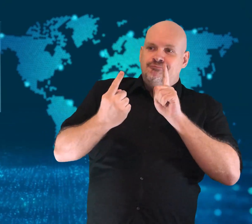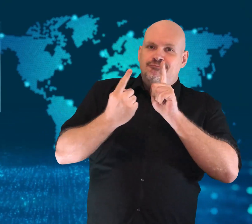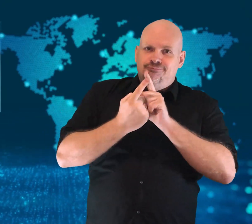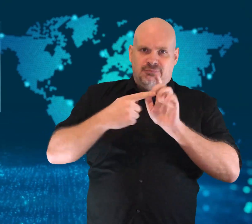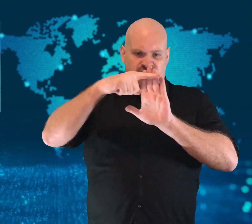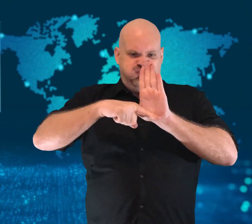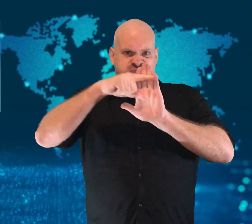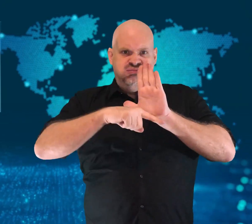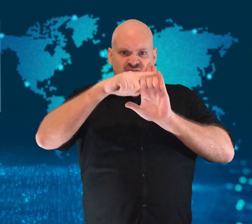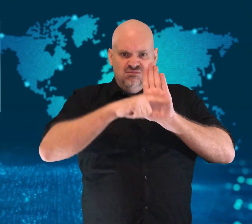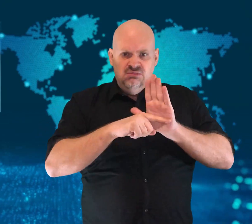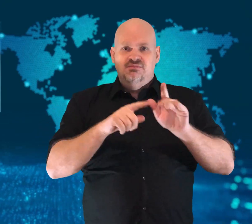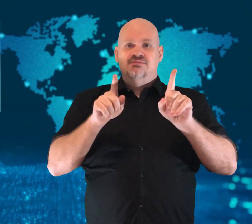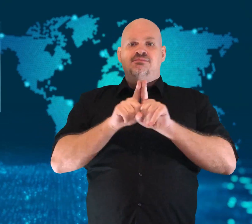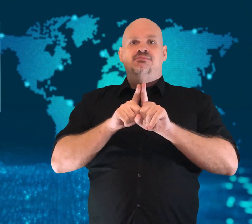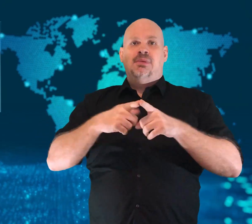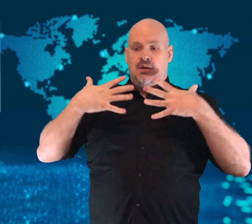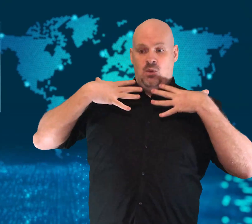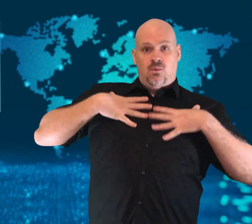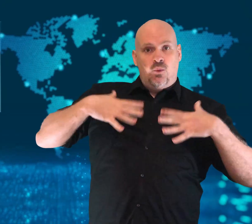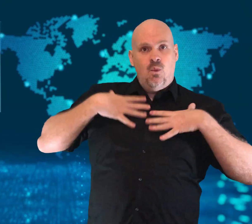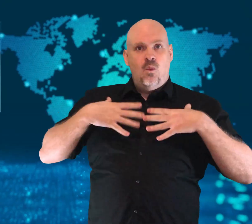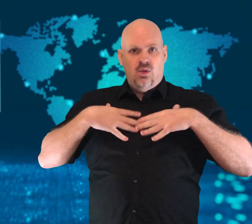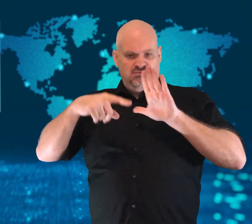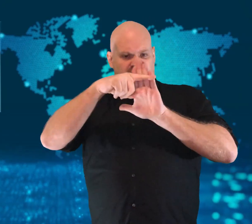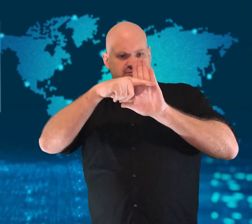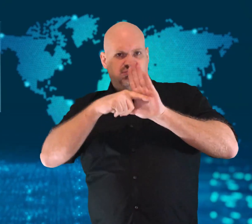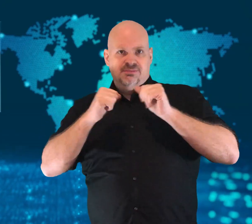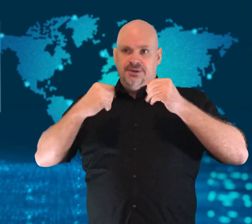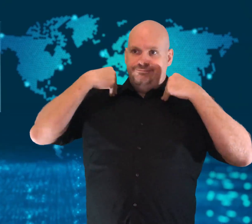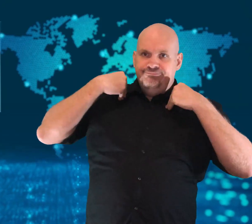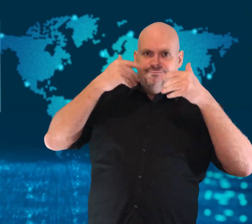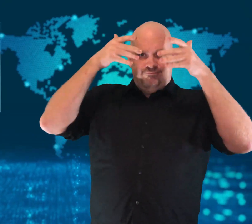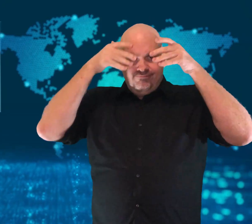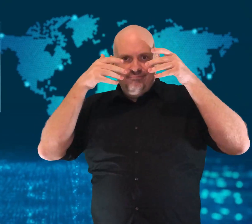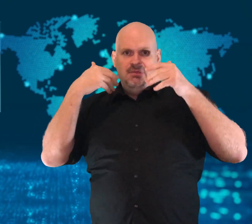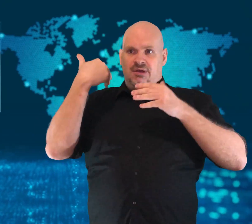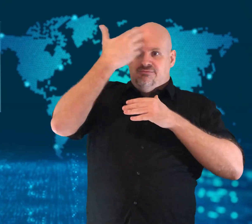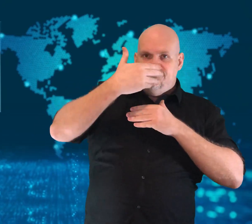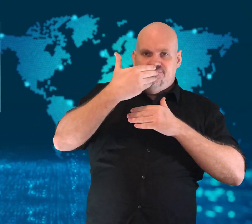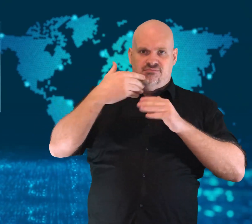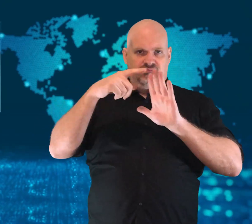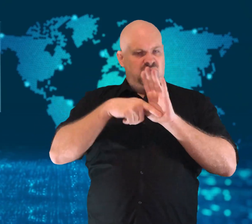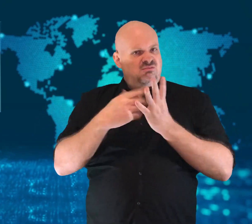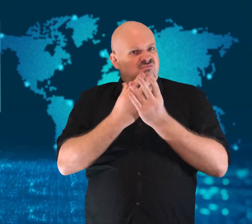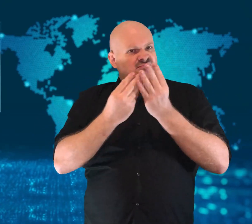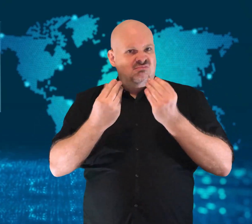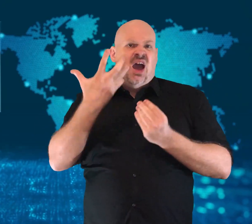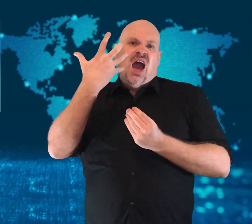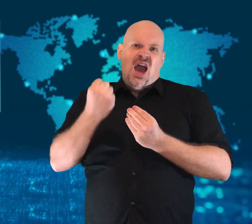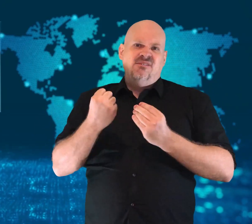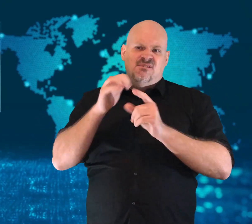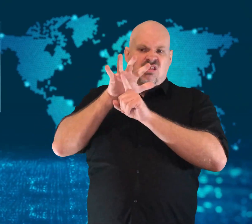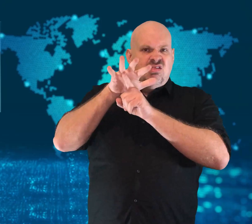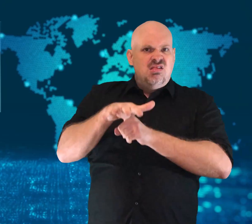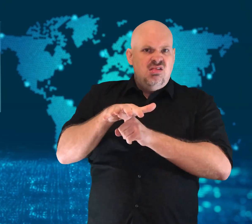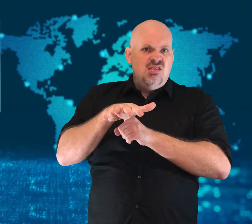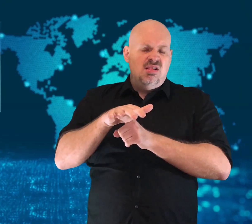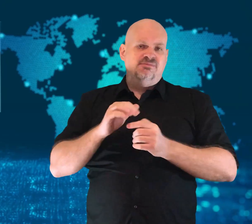including their relationships with men and how they may dress.